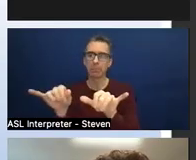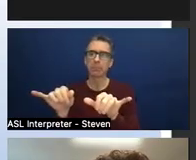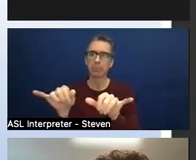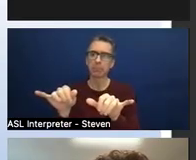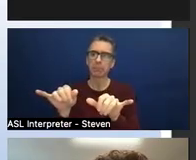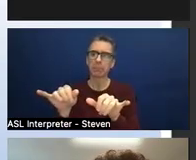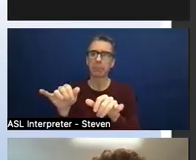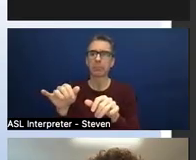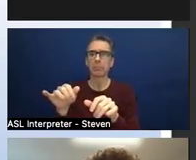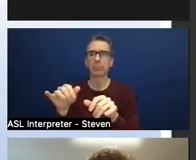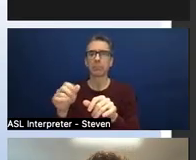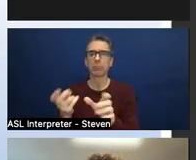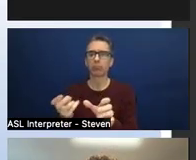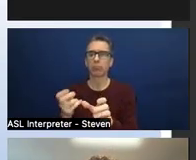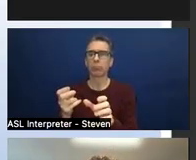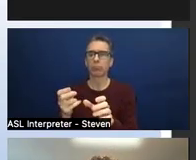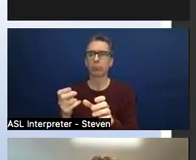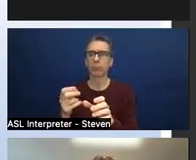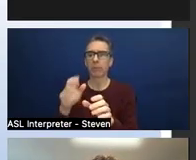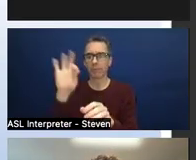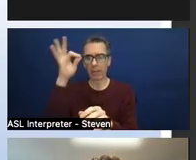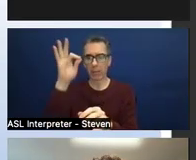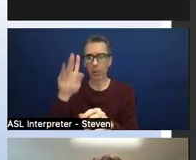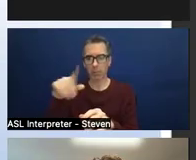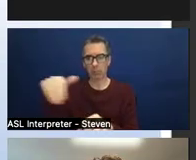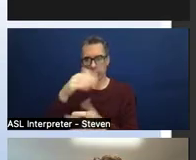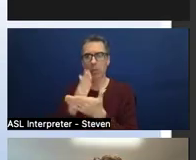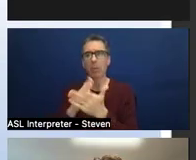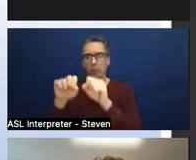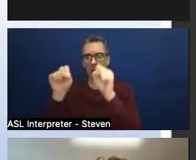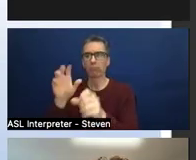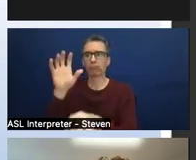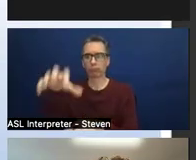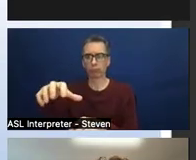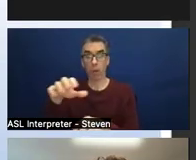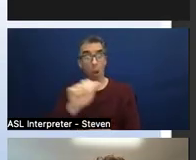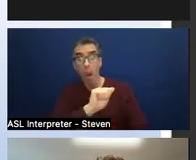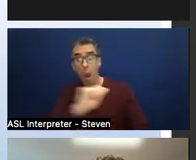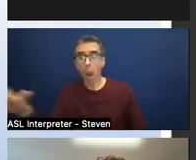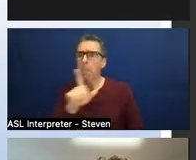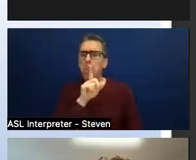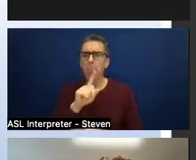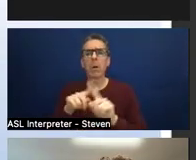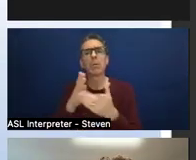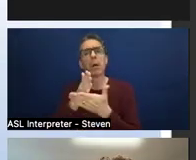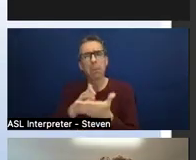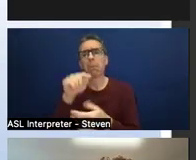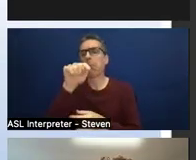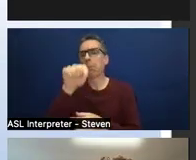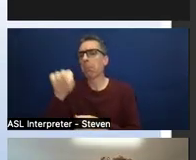passenger ridership locations on Federal Boulevard as well. So not at every location but probably a handful.